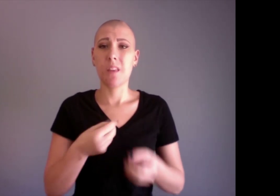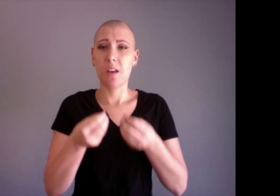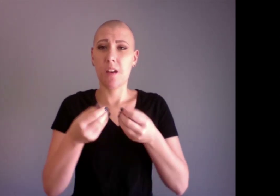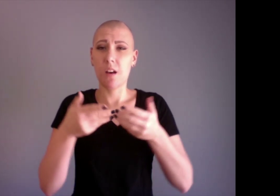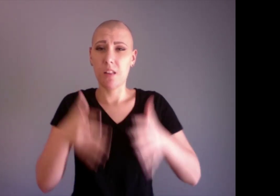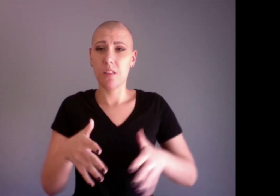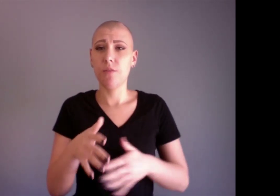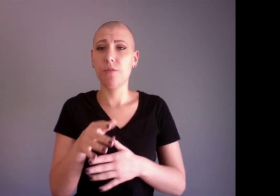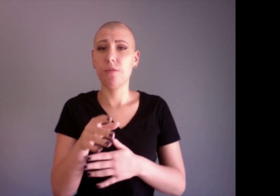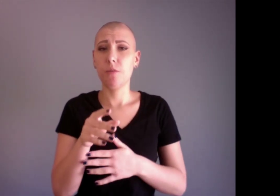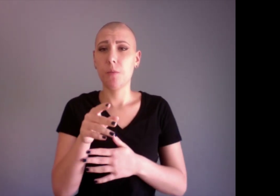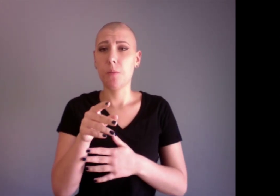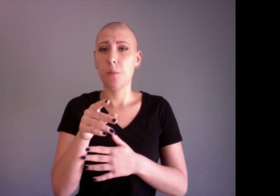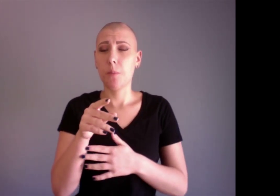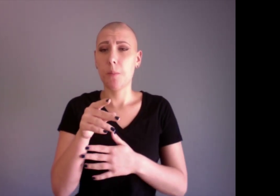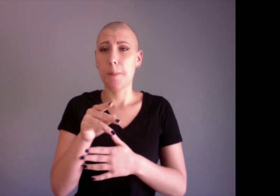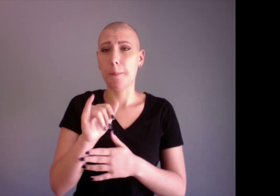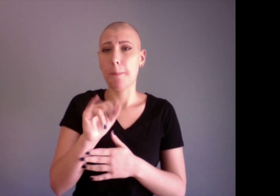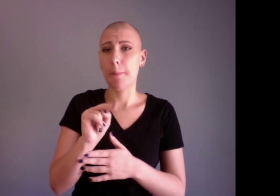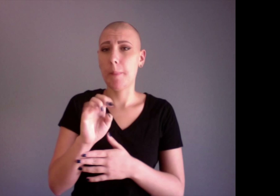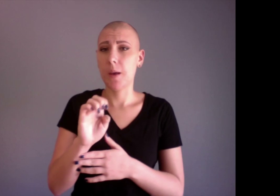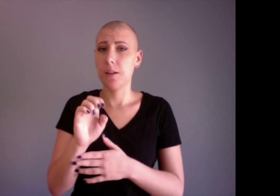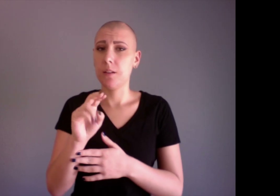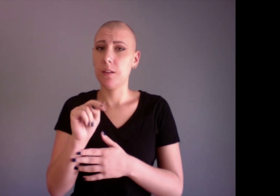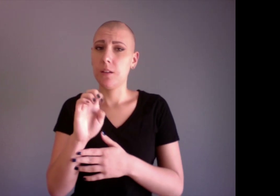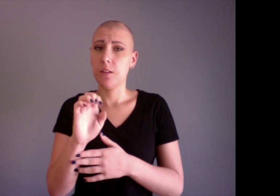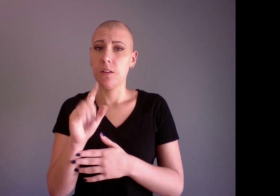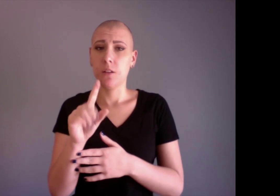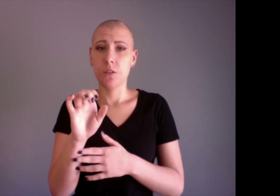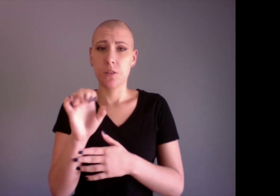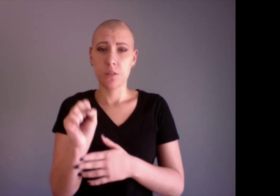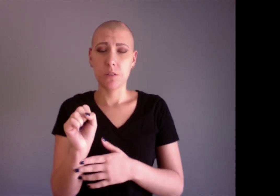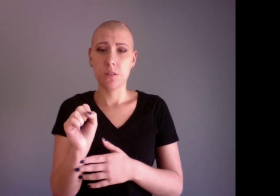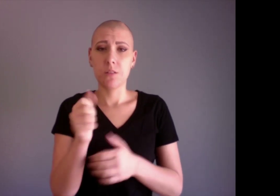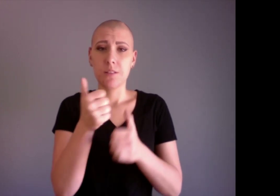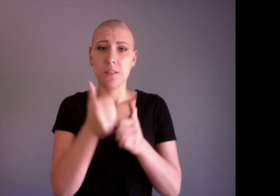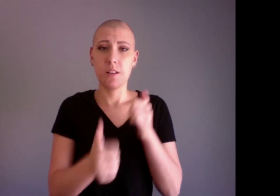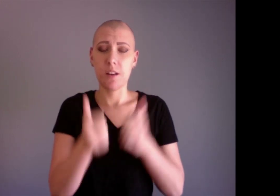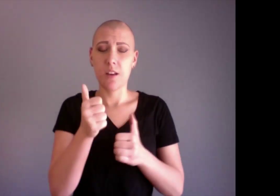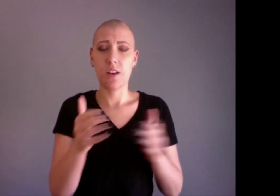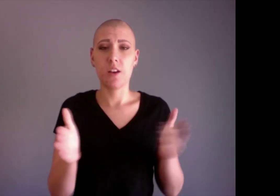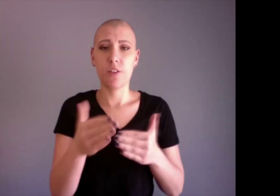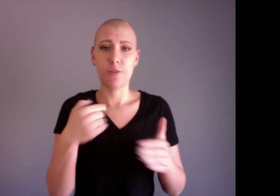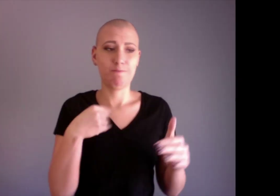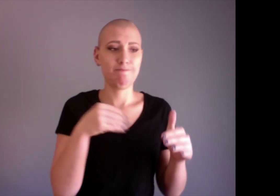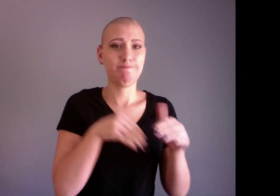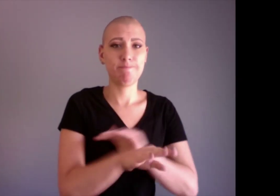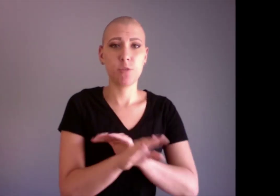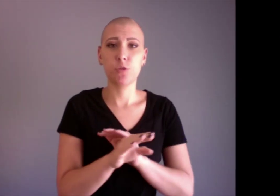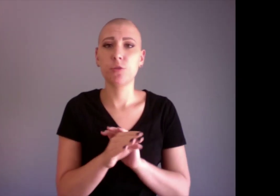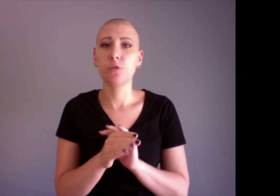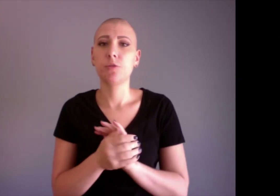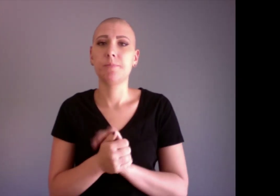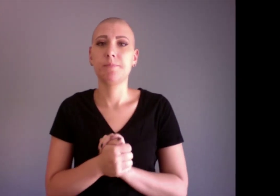I left a little pile in every room I sat in.